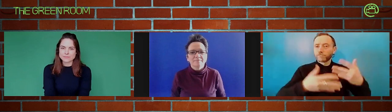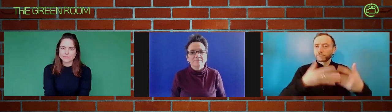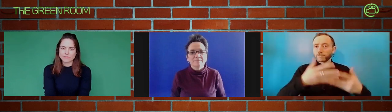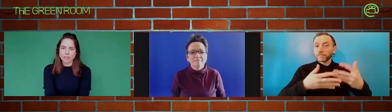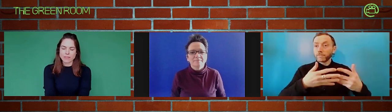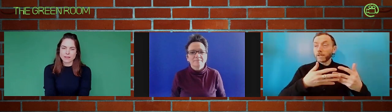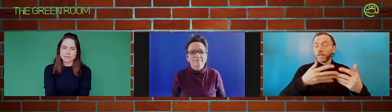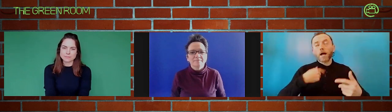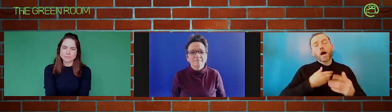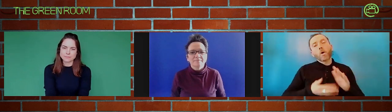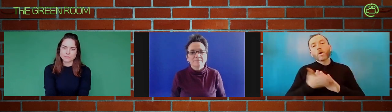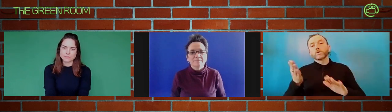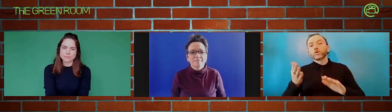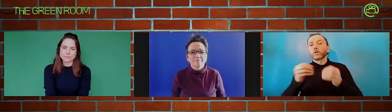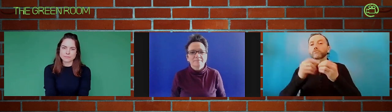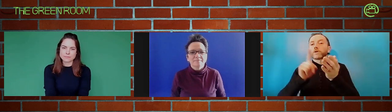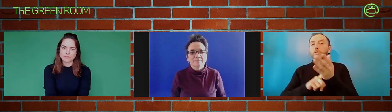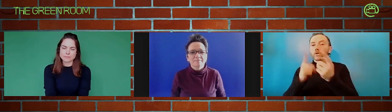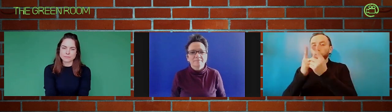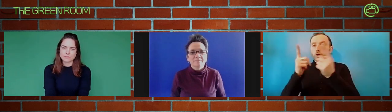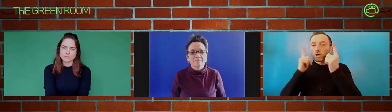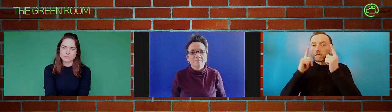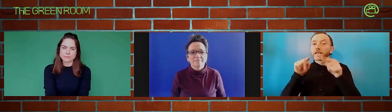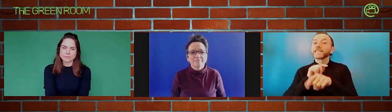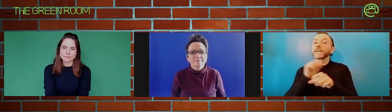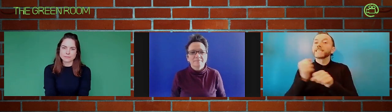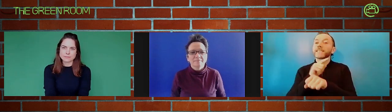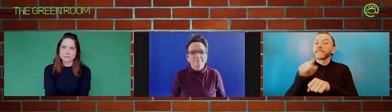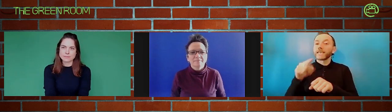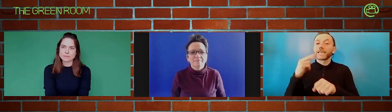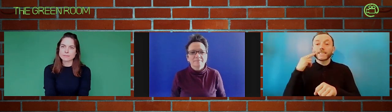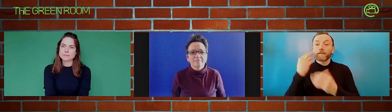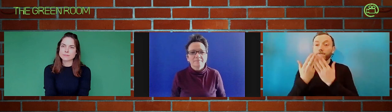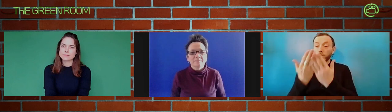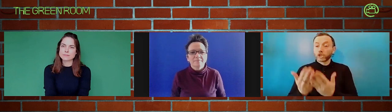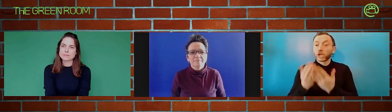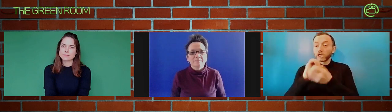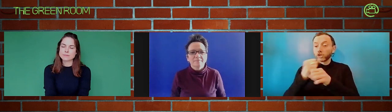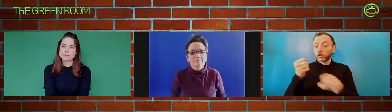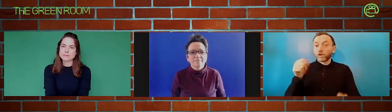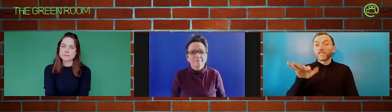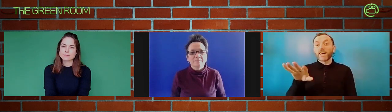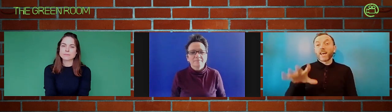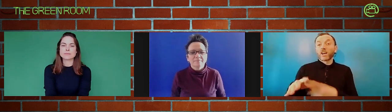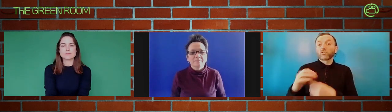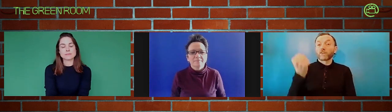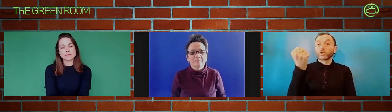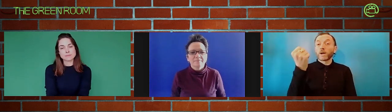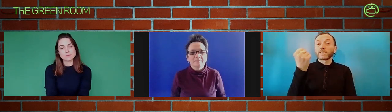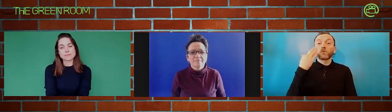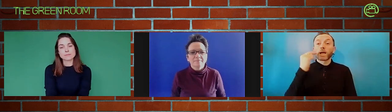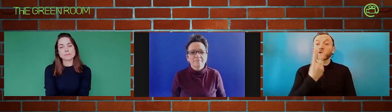I did the deaf studies degree there and graduated in 2002